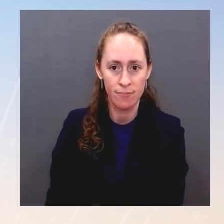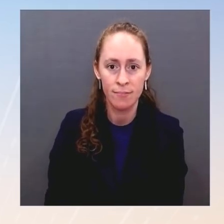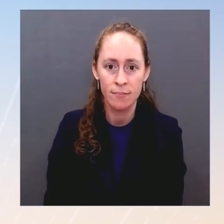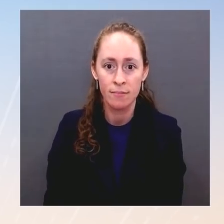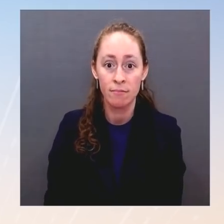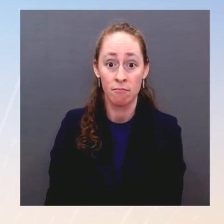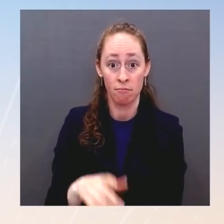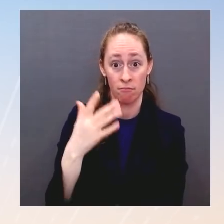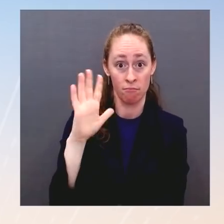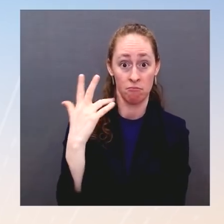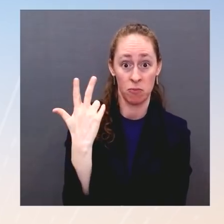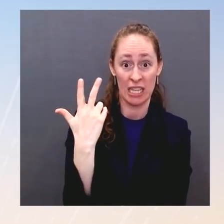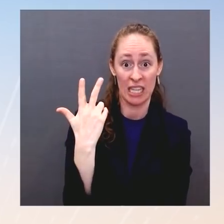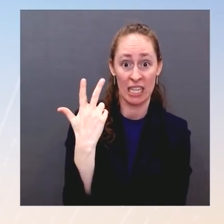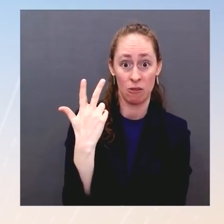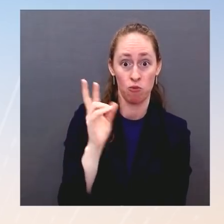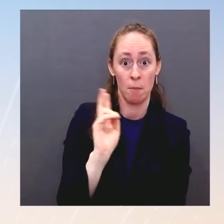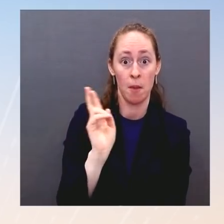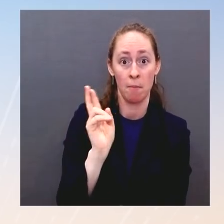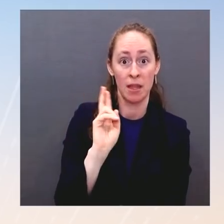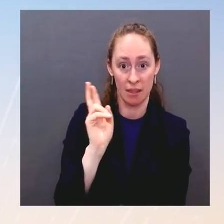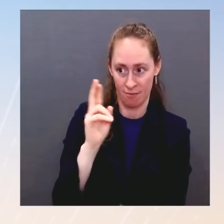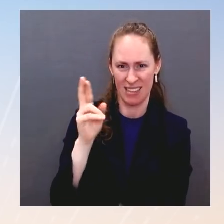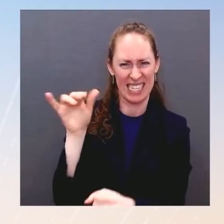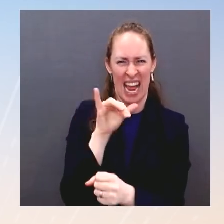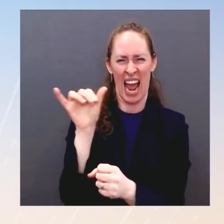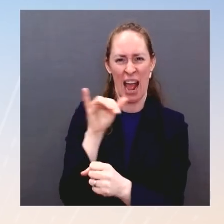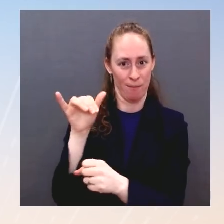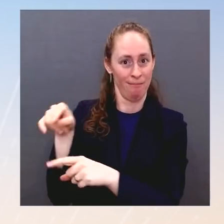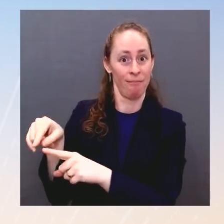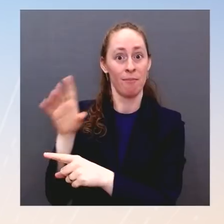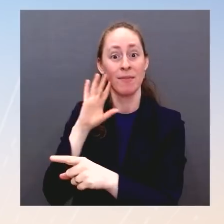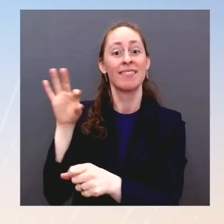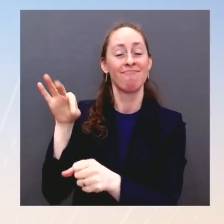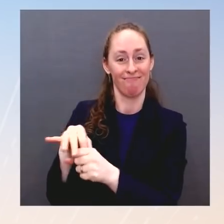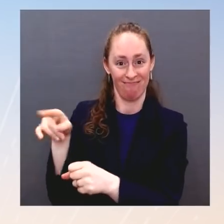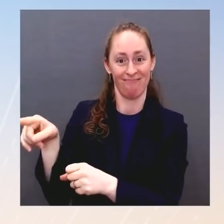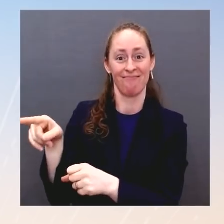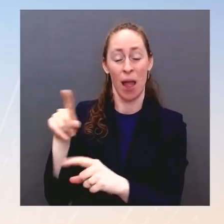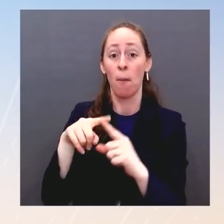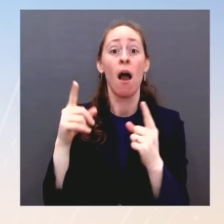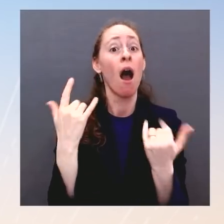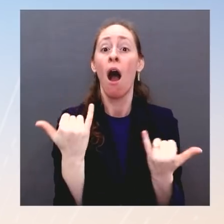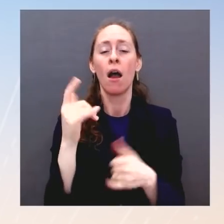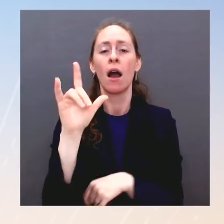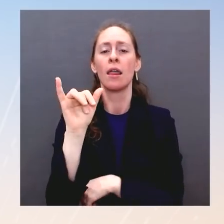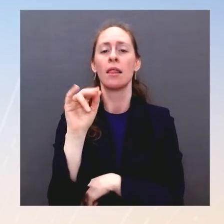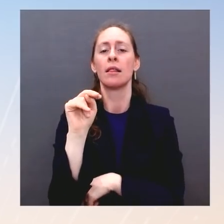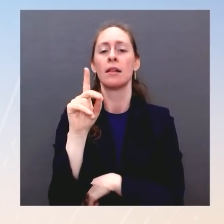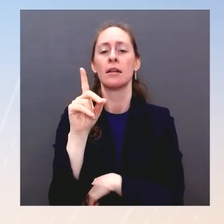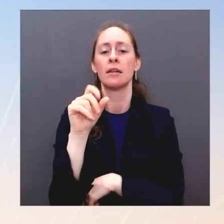One of them, Lindsey Graham, today said, among other things, that this selection "means the radical left has won